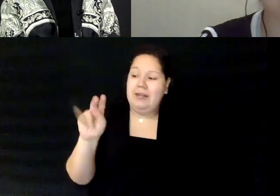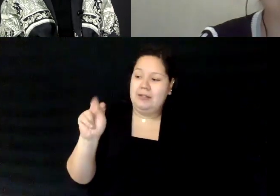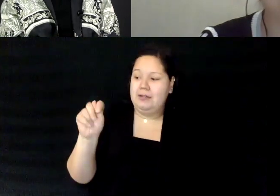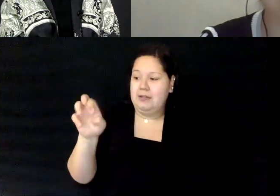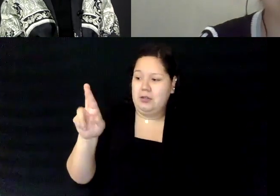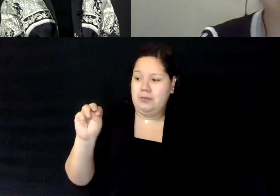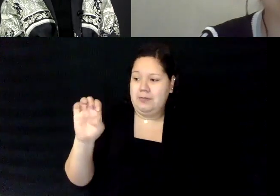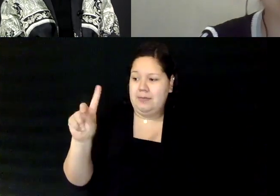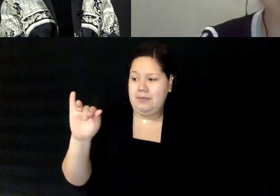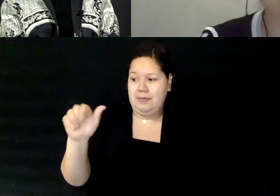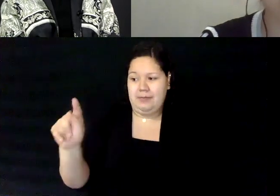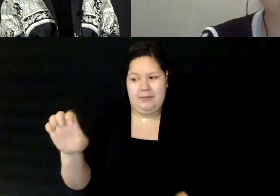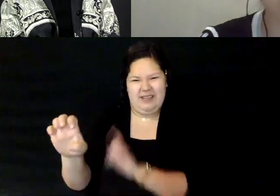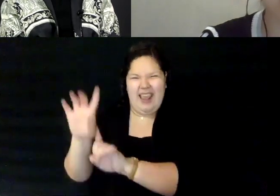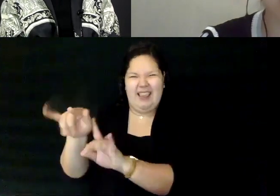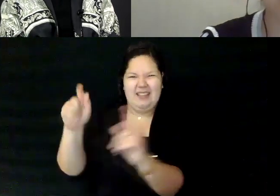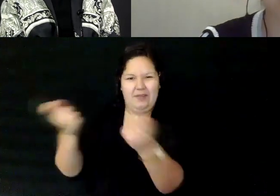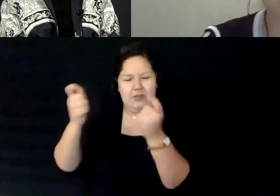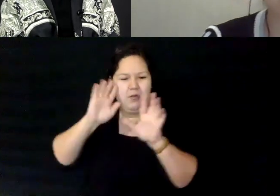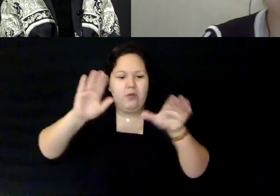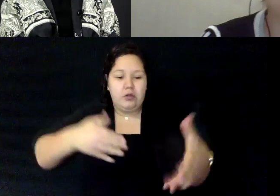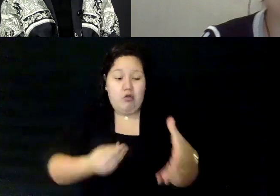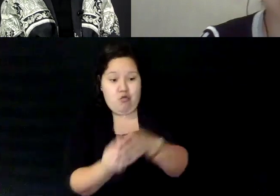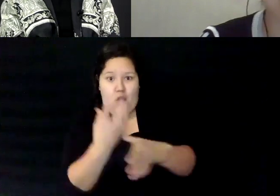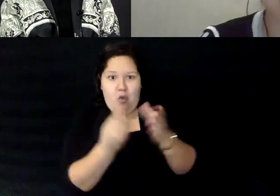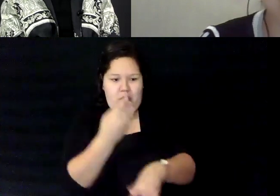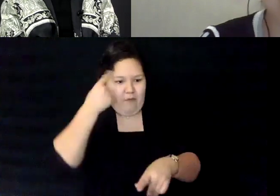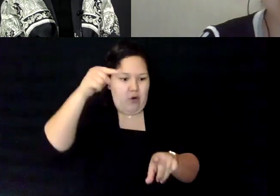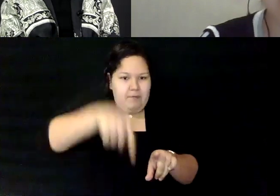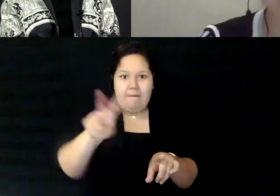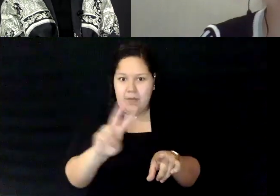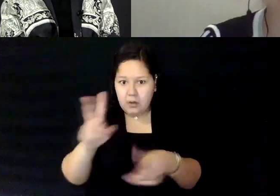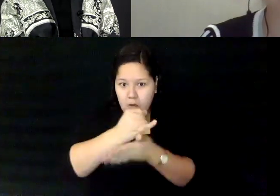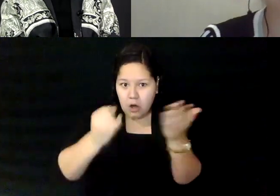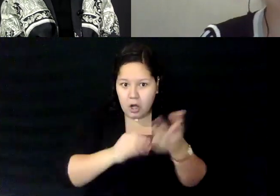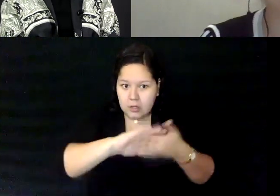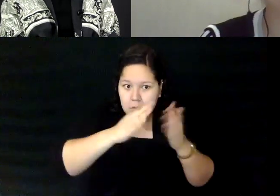focused on cultivating growth within Vancouver's media art communities, and empowering marginalized